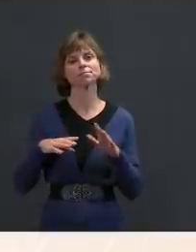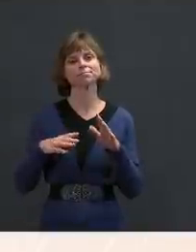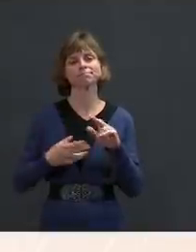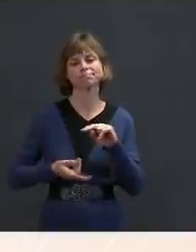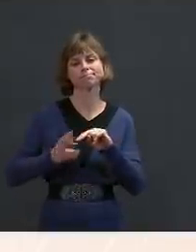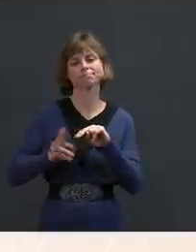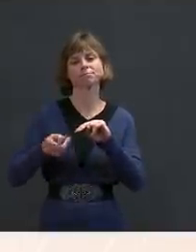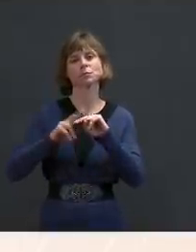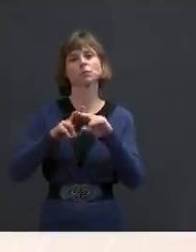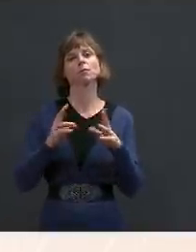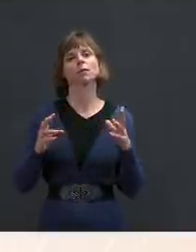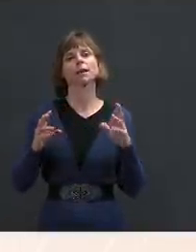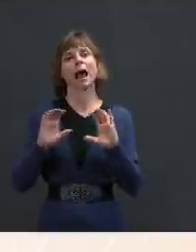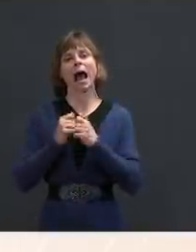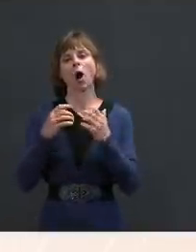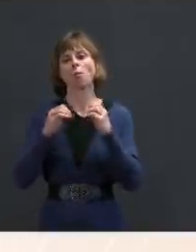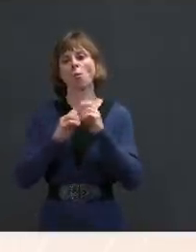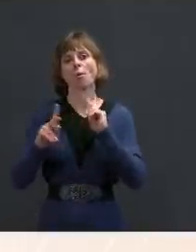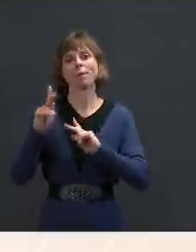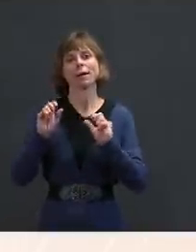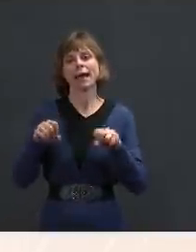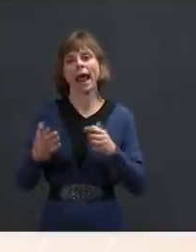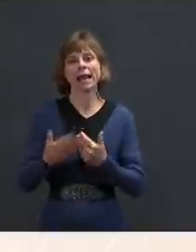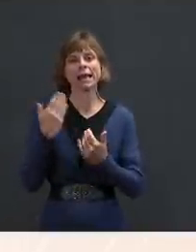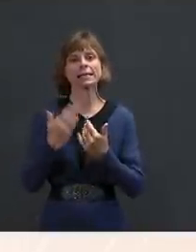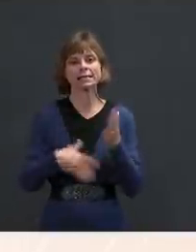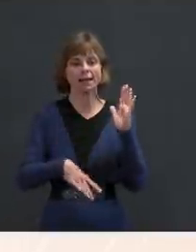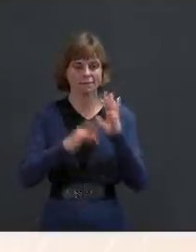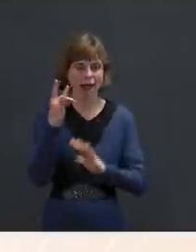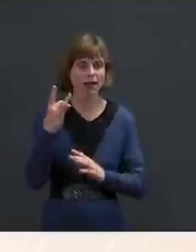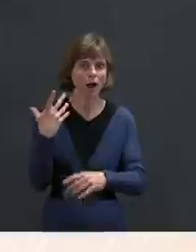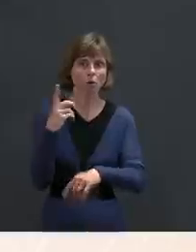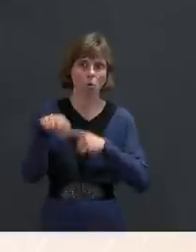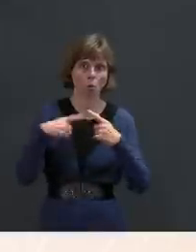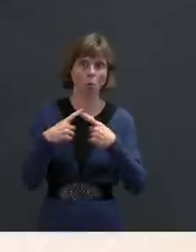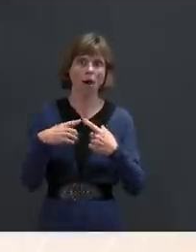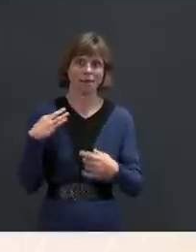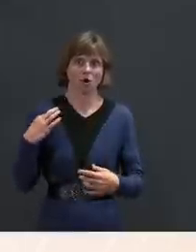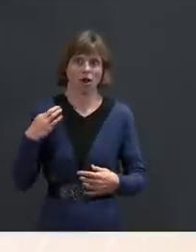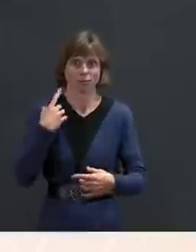when they can get a vaccine and when they're eligible -- in part because, as you know, everybody doesn't have access to the Internet,